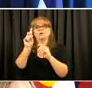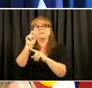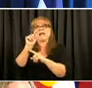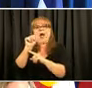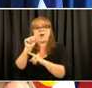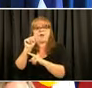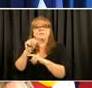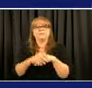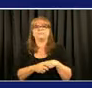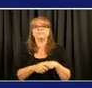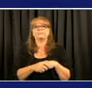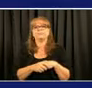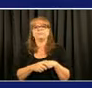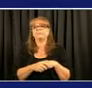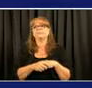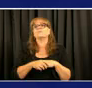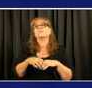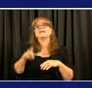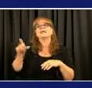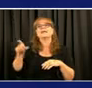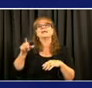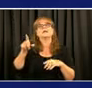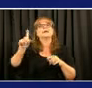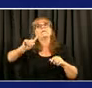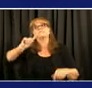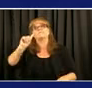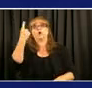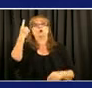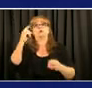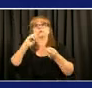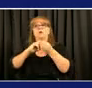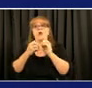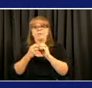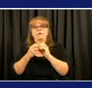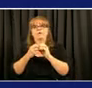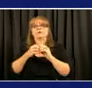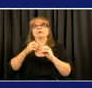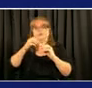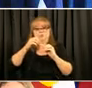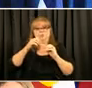sharing with you today shows you our overall case trends and this is a figure that i've shared with